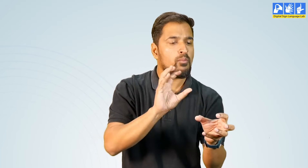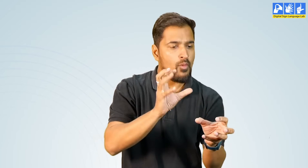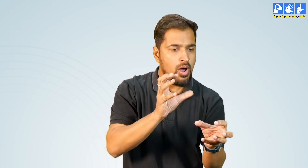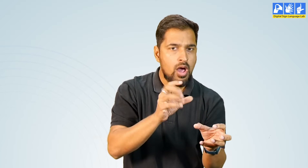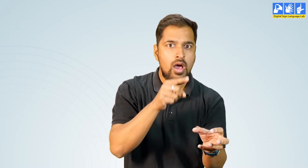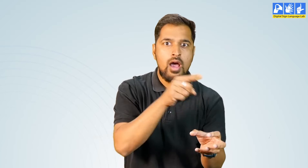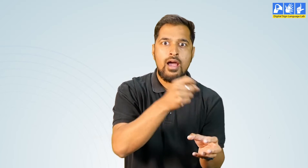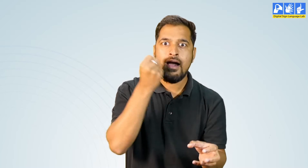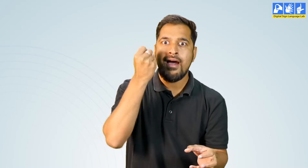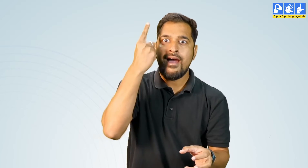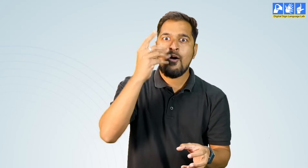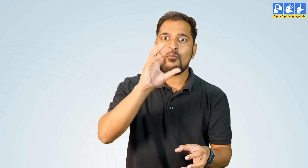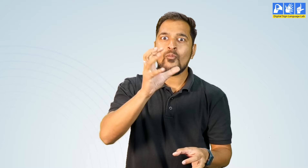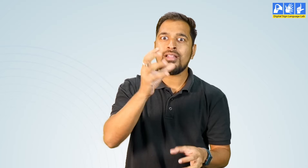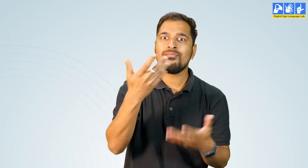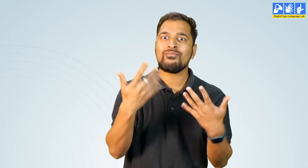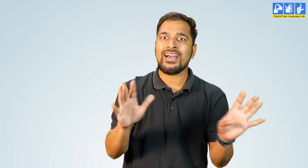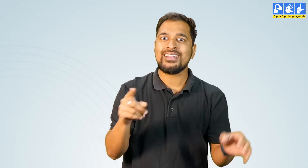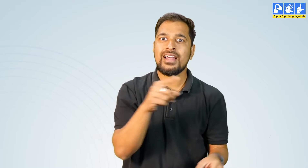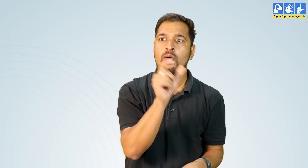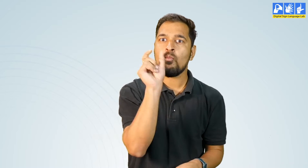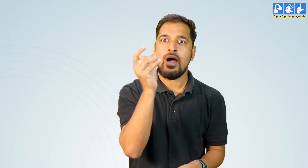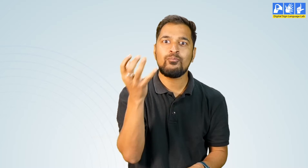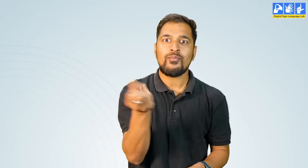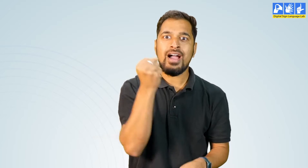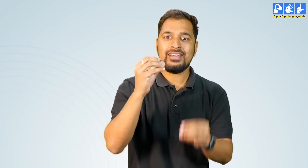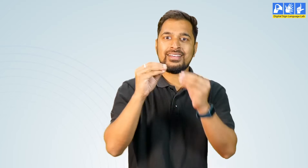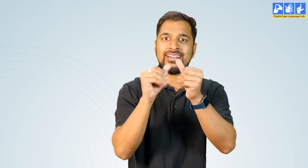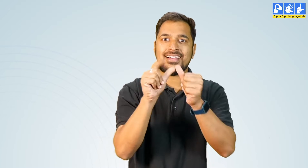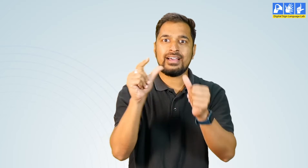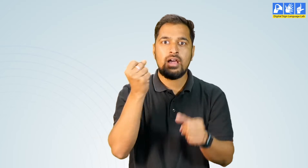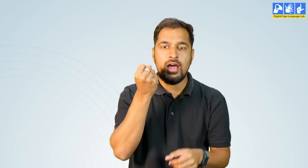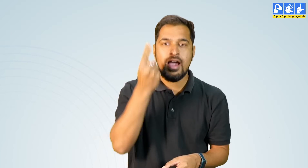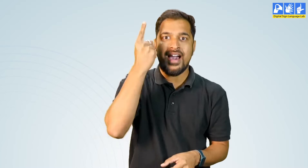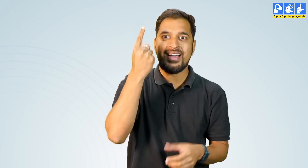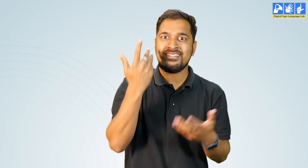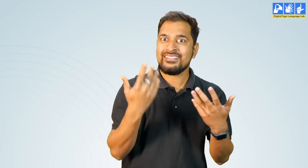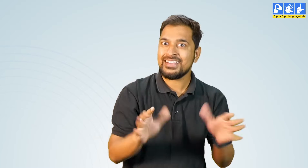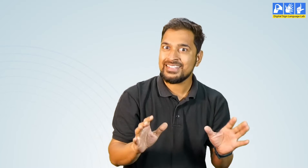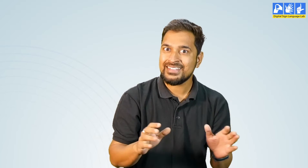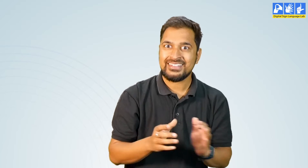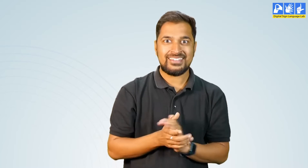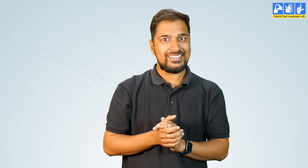and that word is associated with that object and he understand that word.